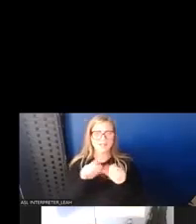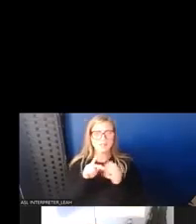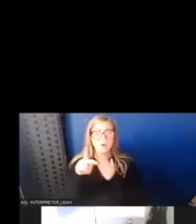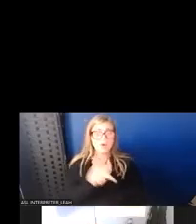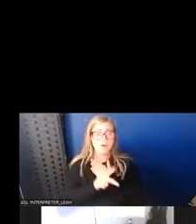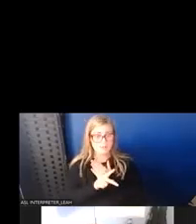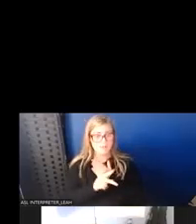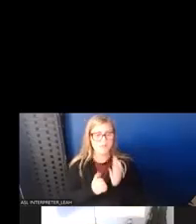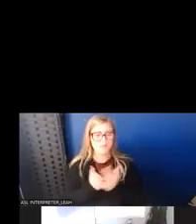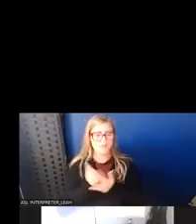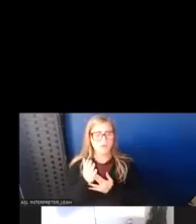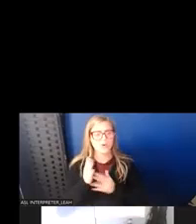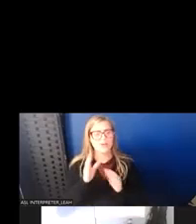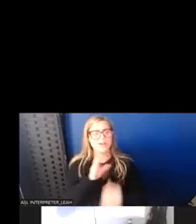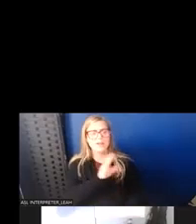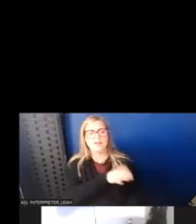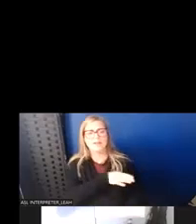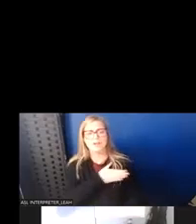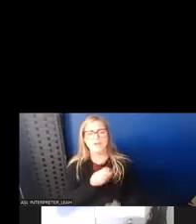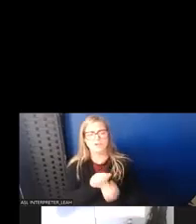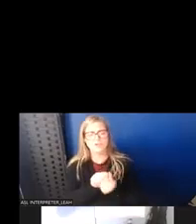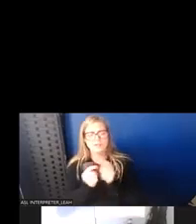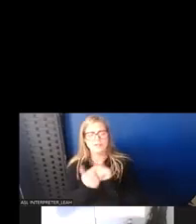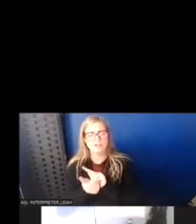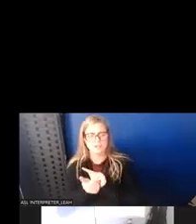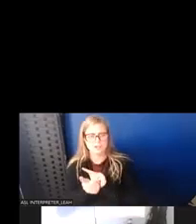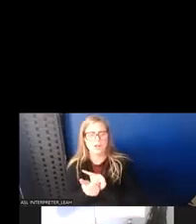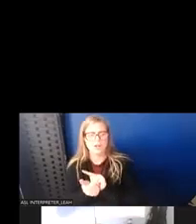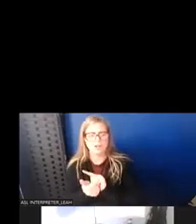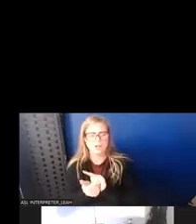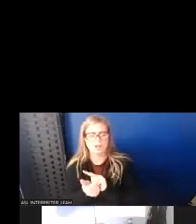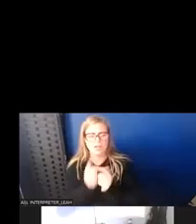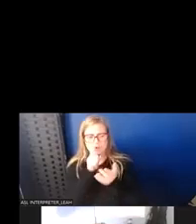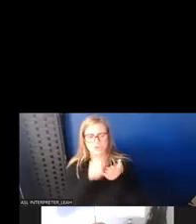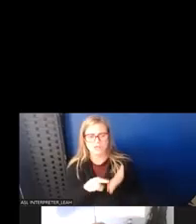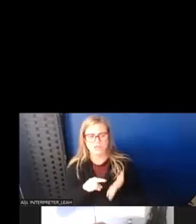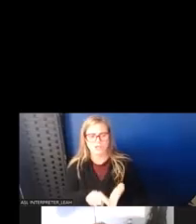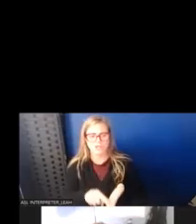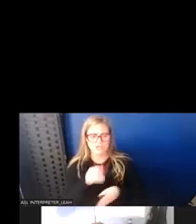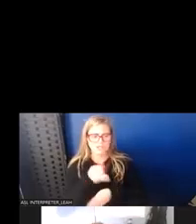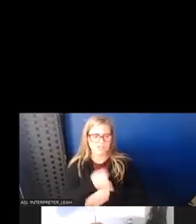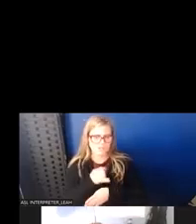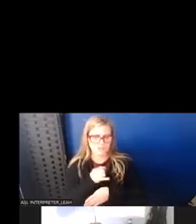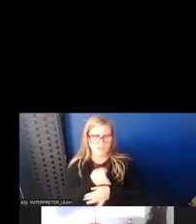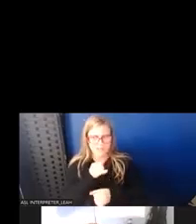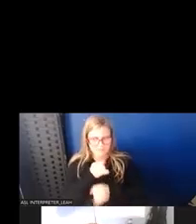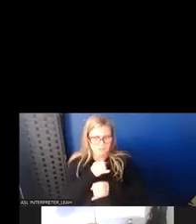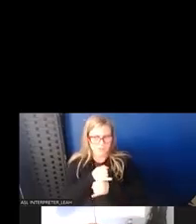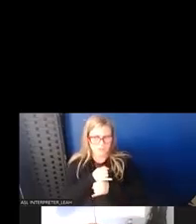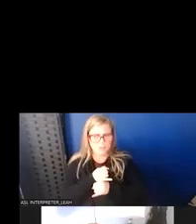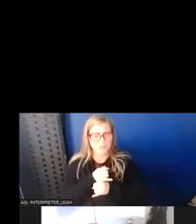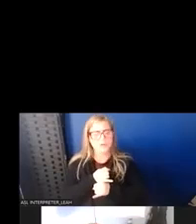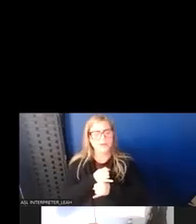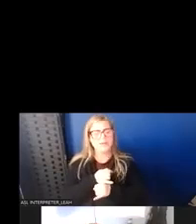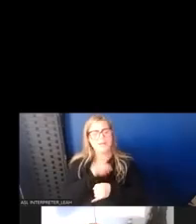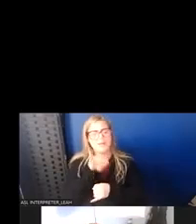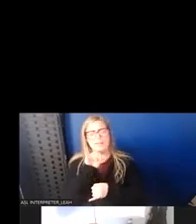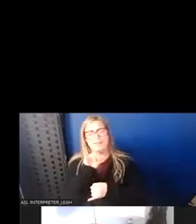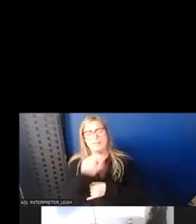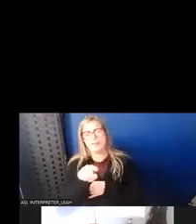Translational Research Institute and this is a program that